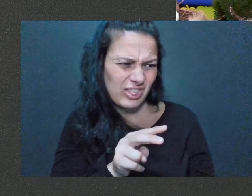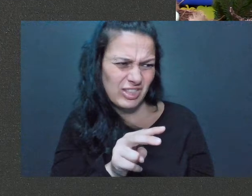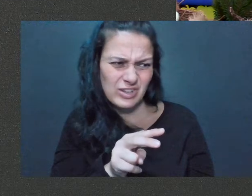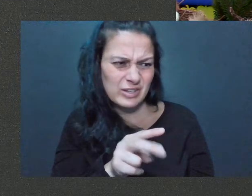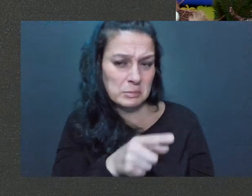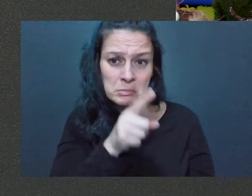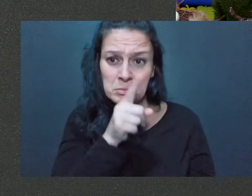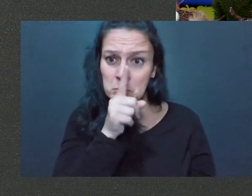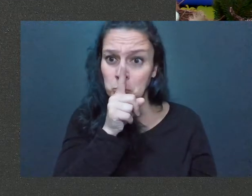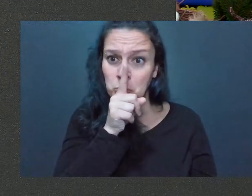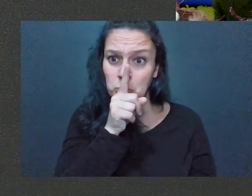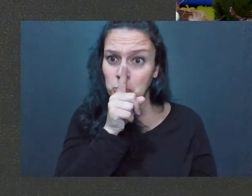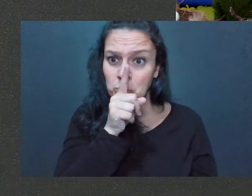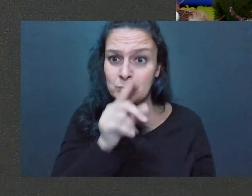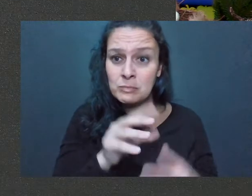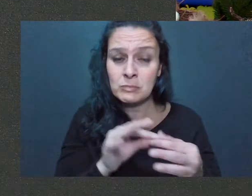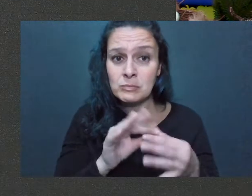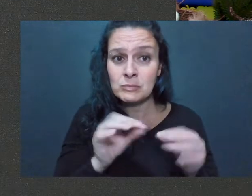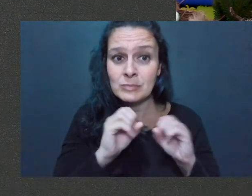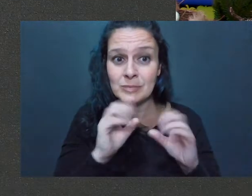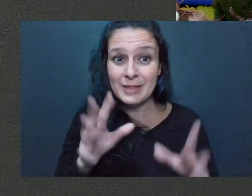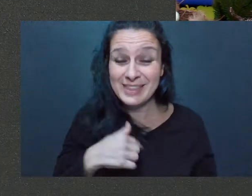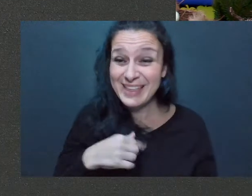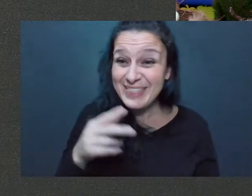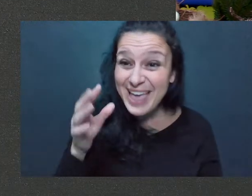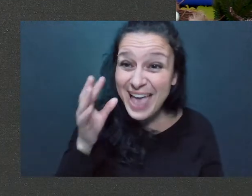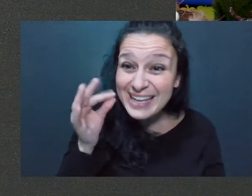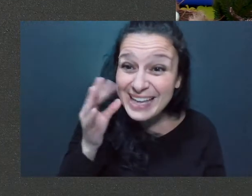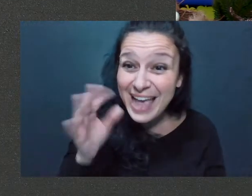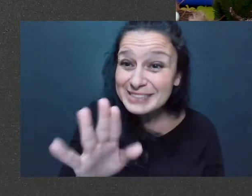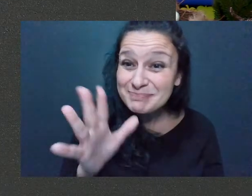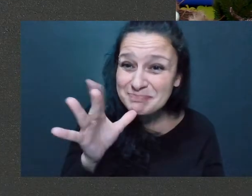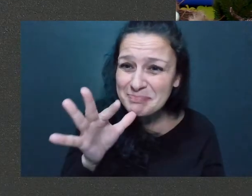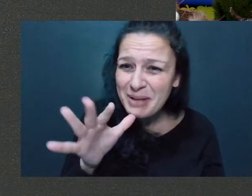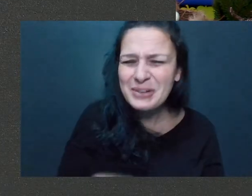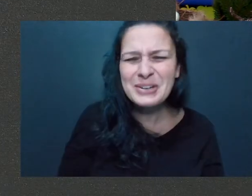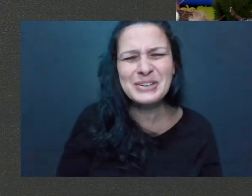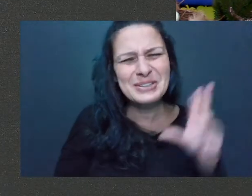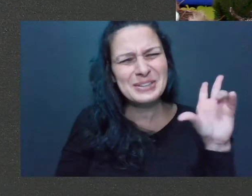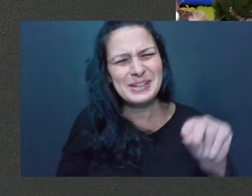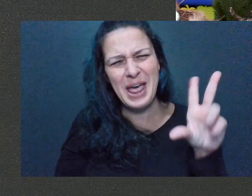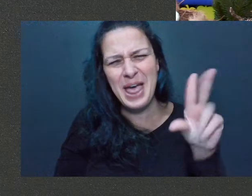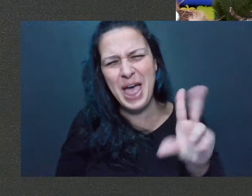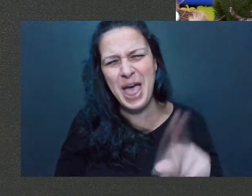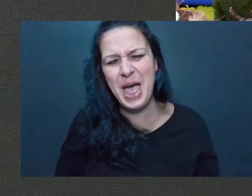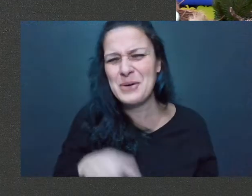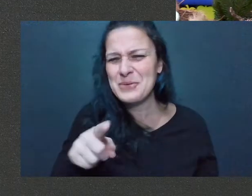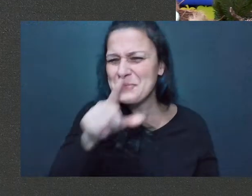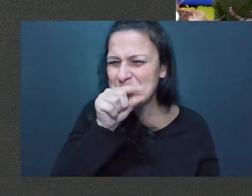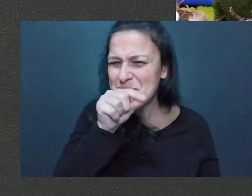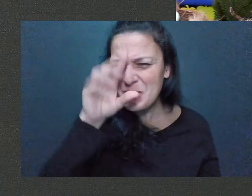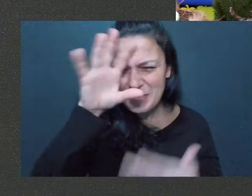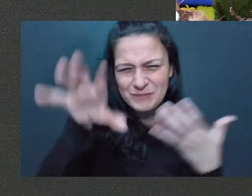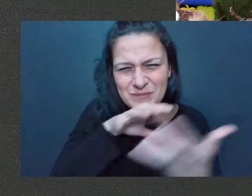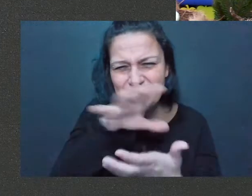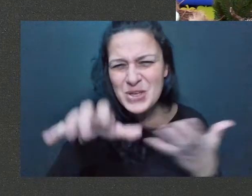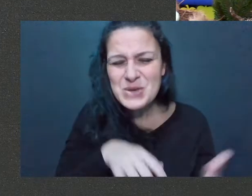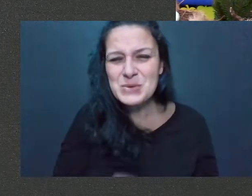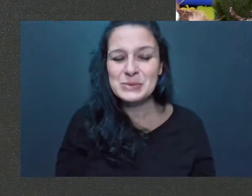It did not say a thing. Is the kitty, his mother? No, he's so confused.